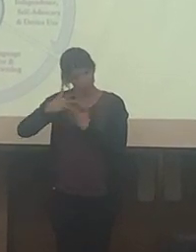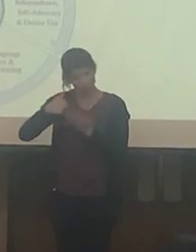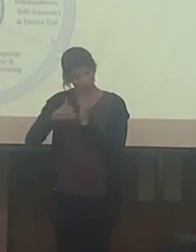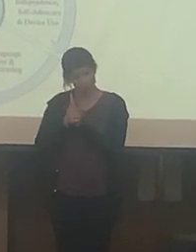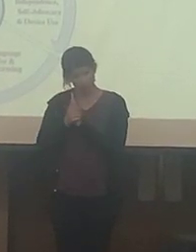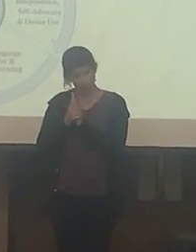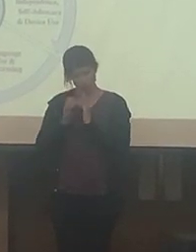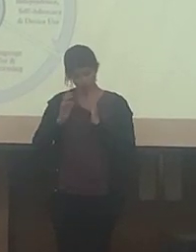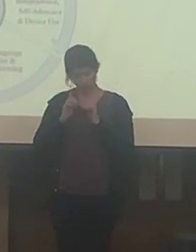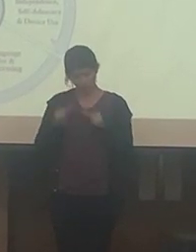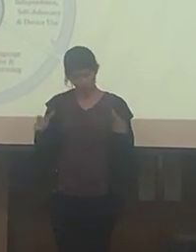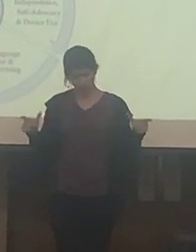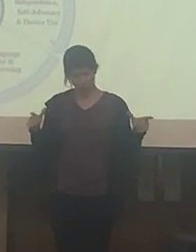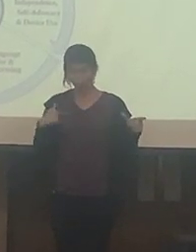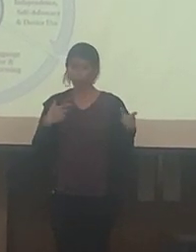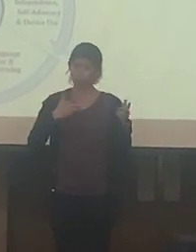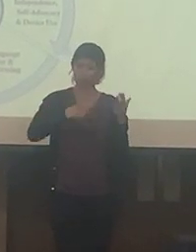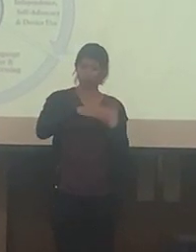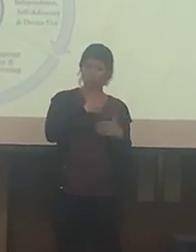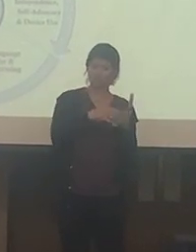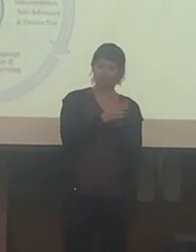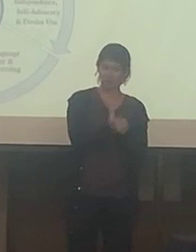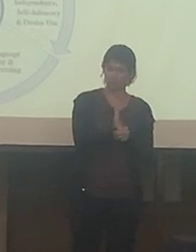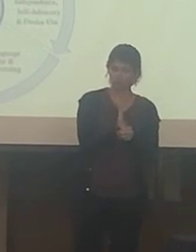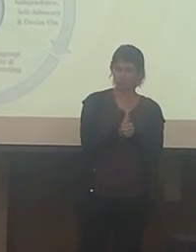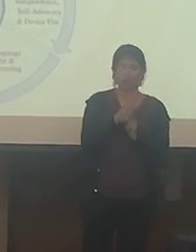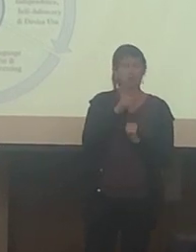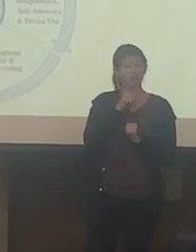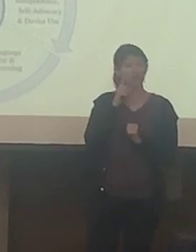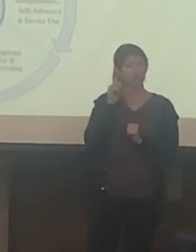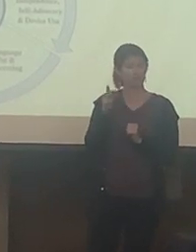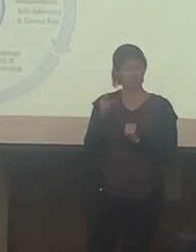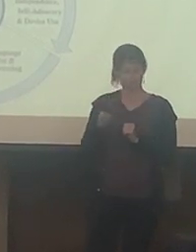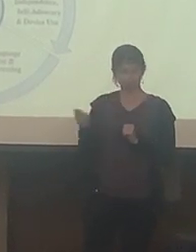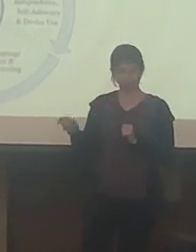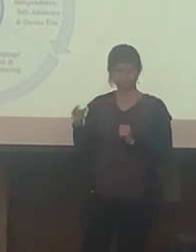you know our kids in hearing loss what i find as a teacher of the deaf especially when i was teaching